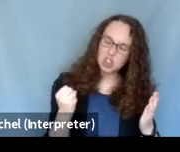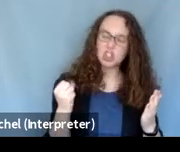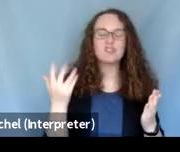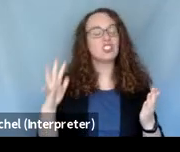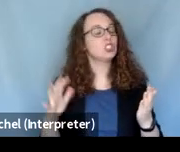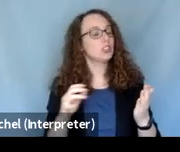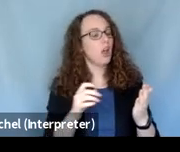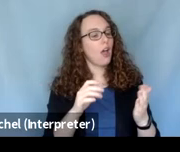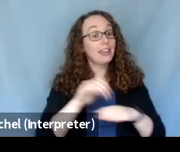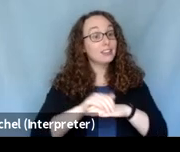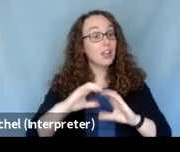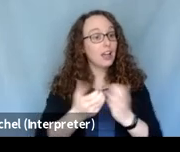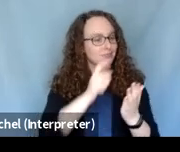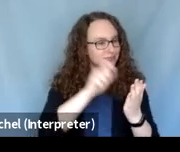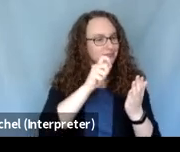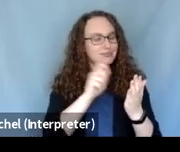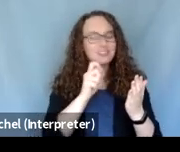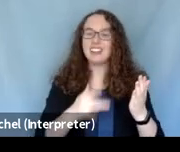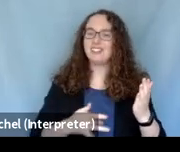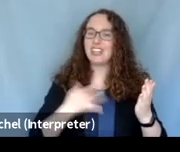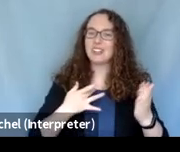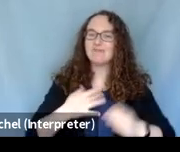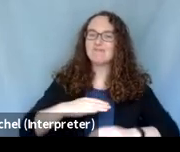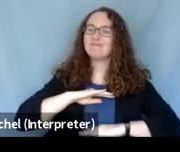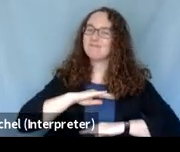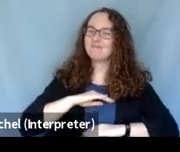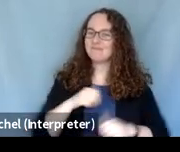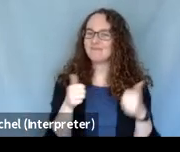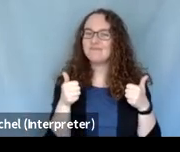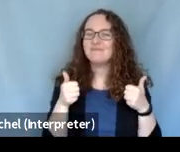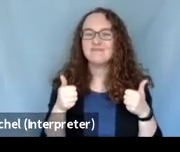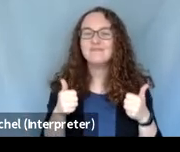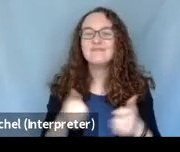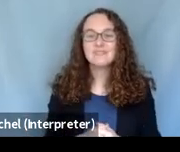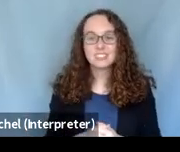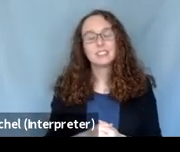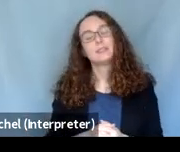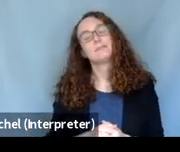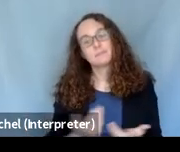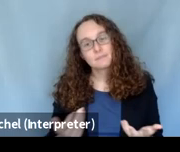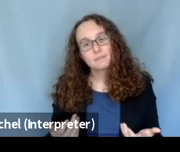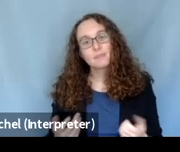towards your goal. Time is going to pass regardless if you're